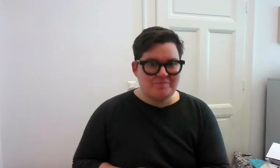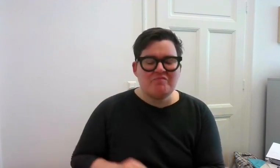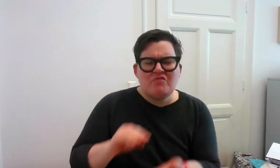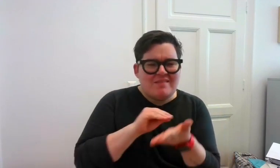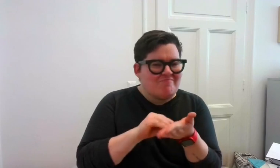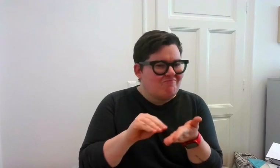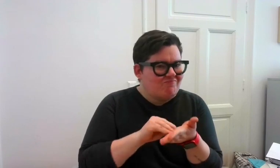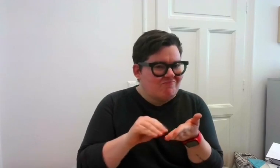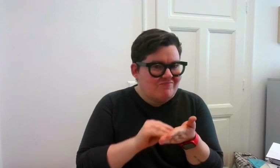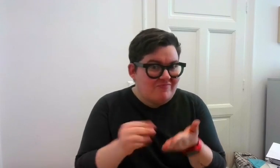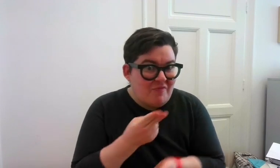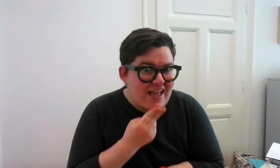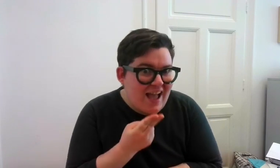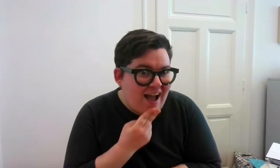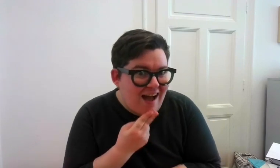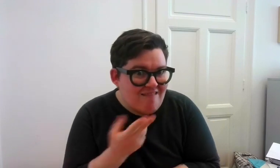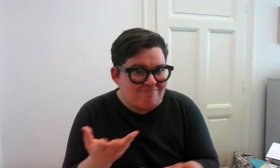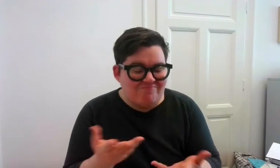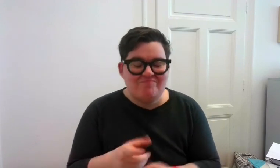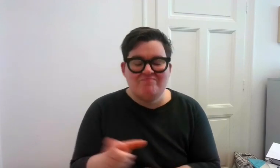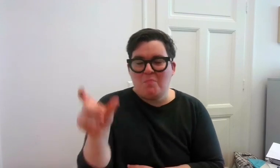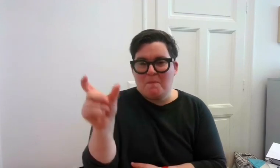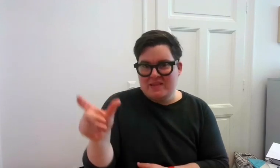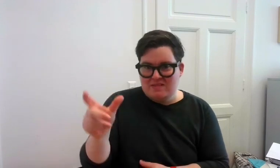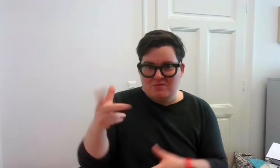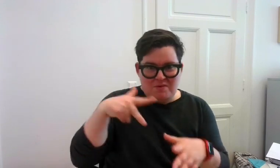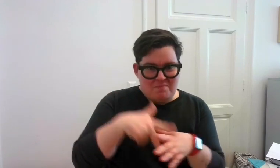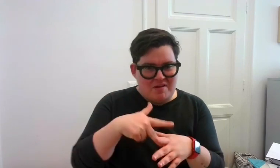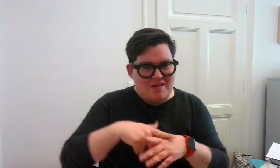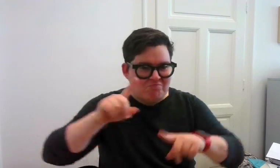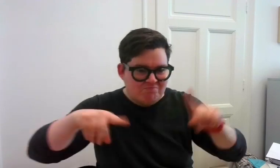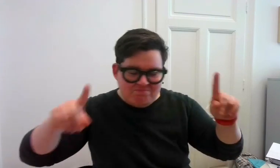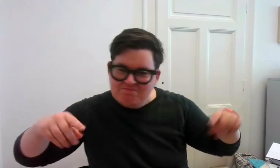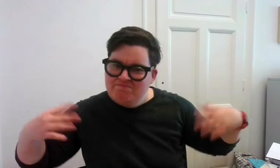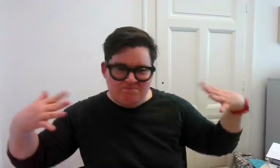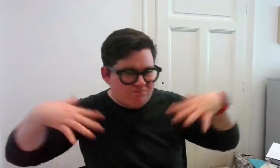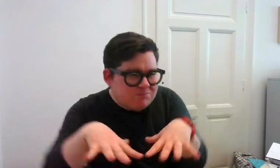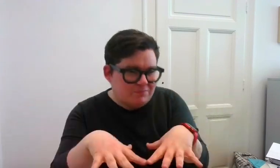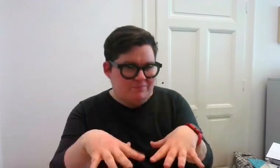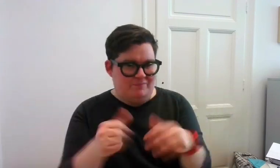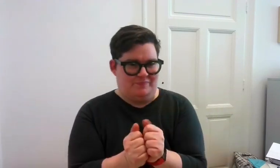To write this paper, a group of differently disabled people all came together.